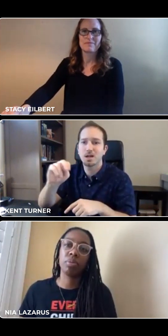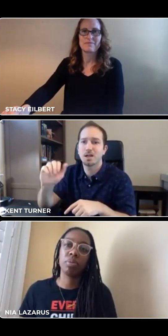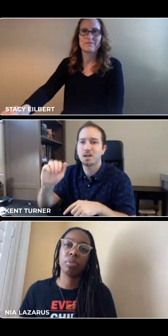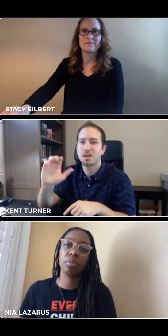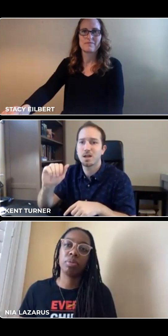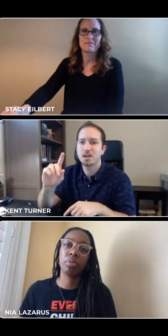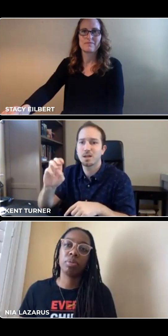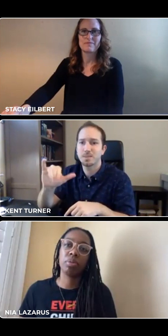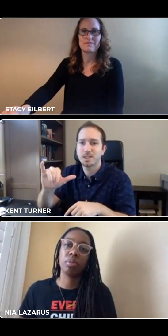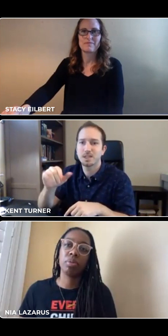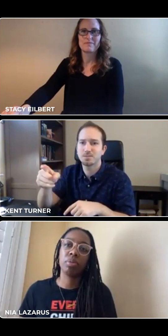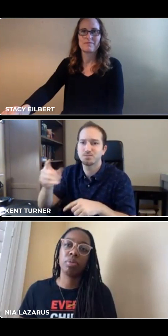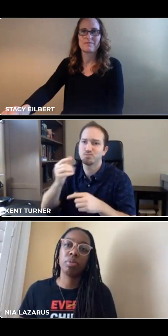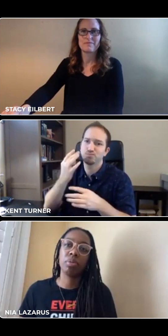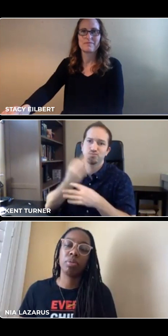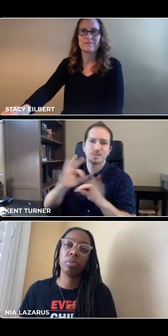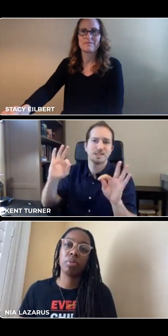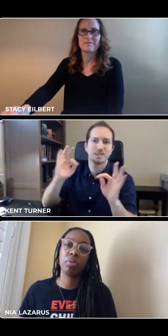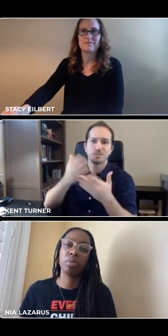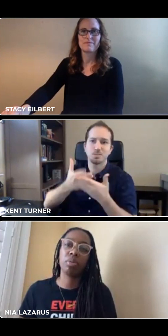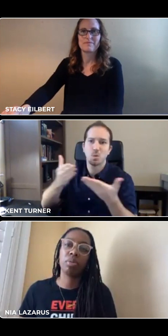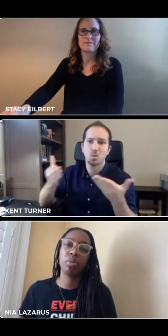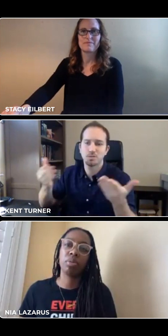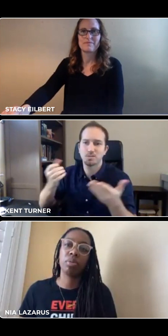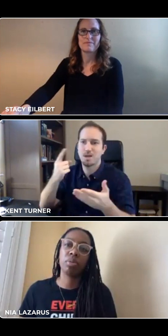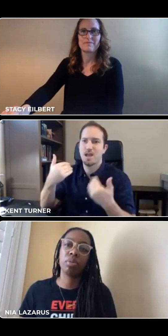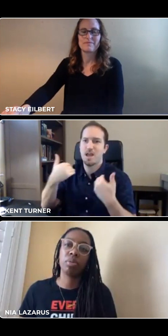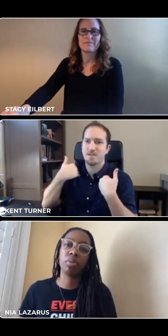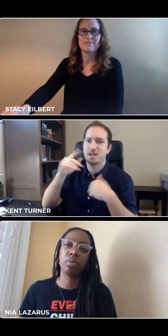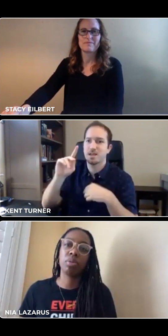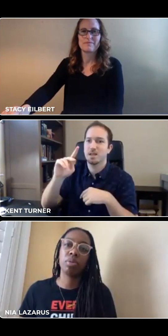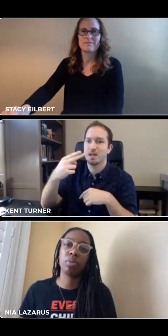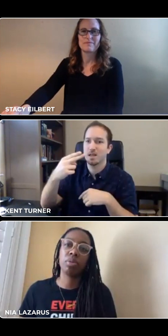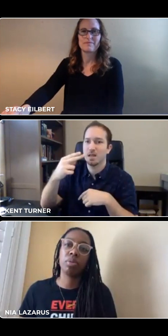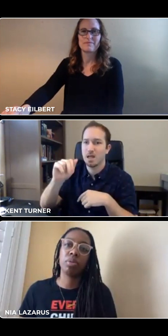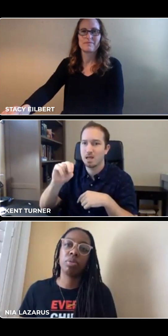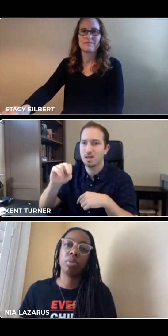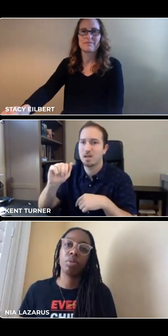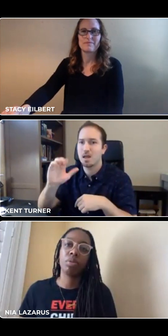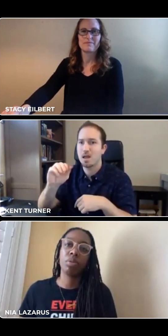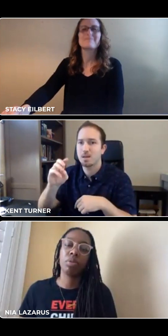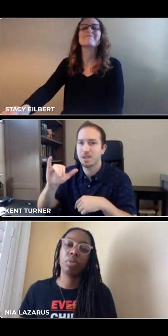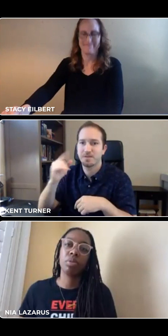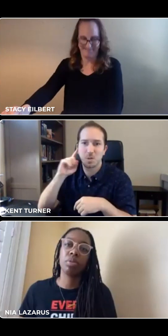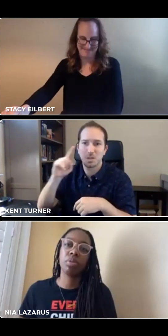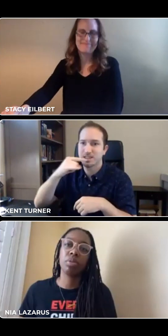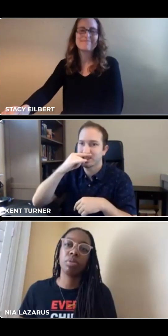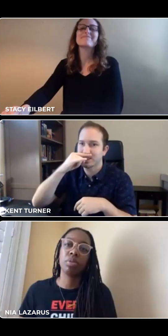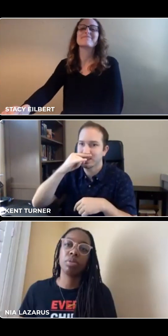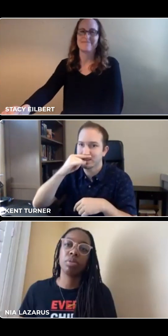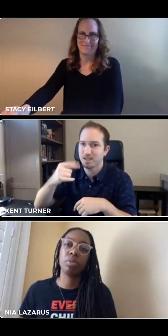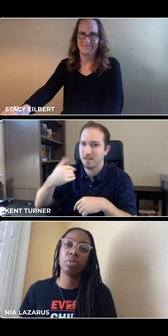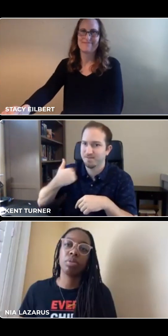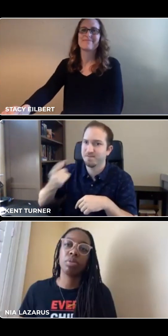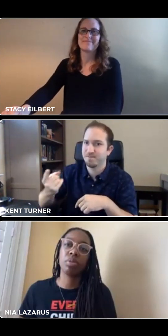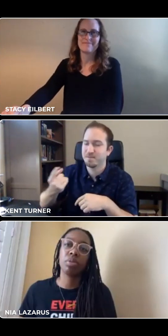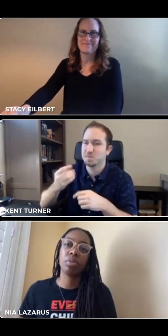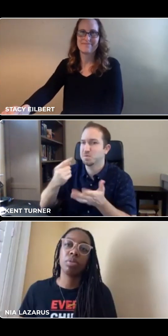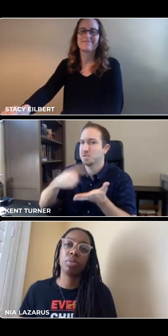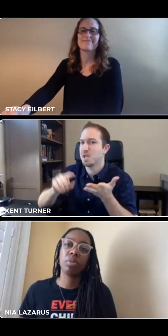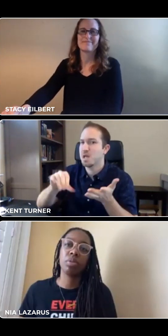There's another one: Khan Academy. That is a free resource. There's also Khan Academy